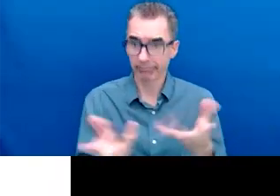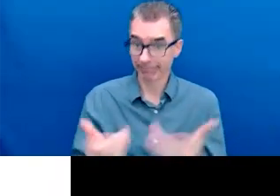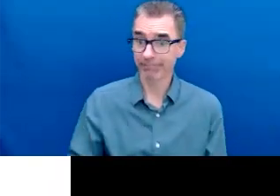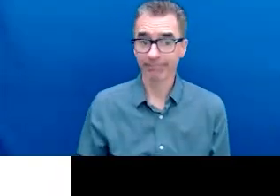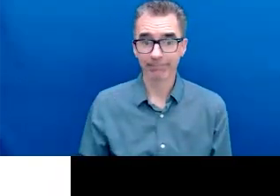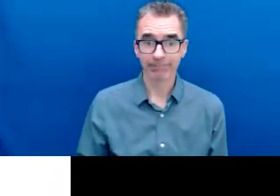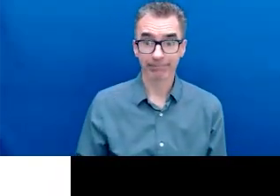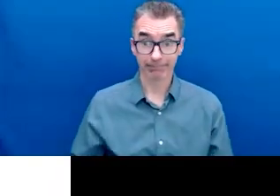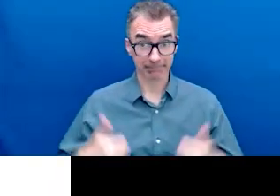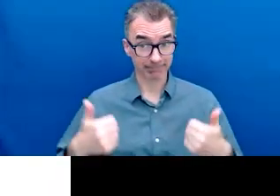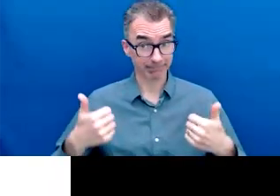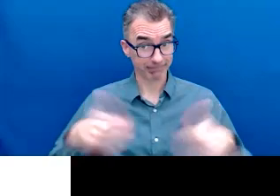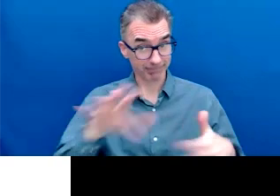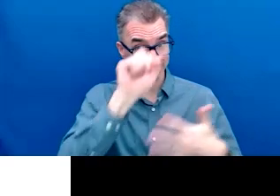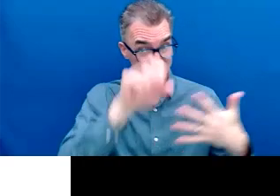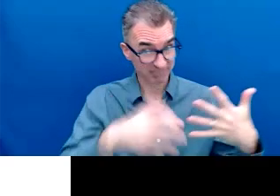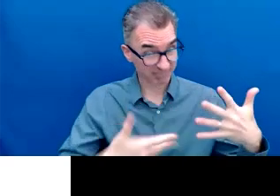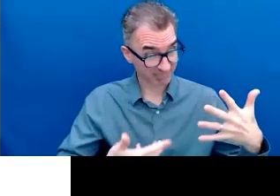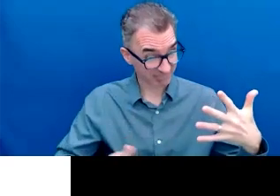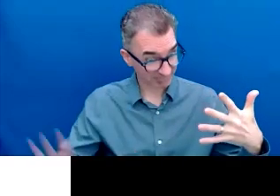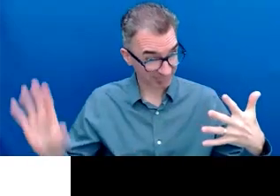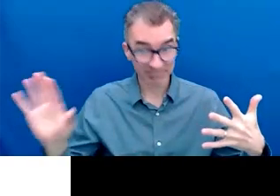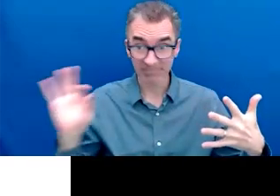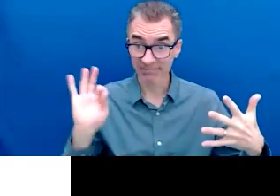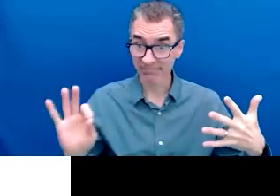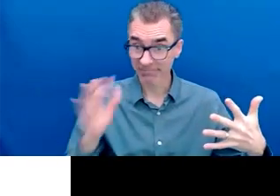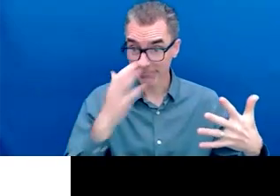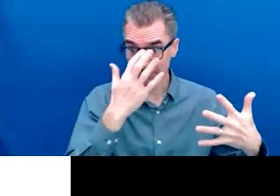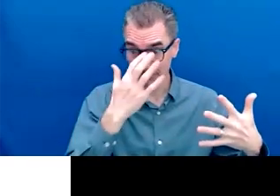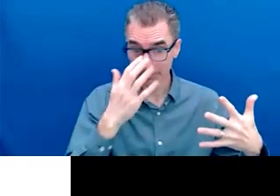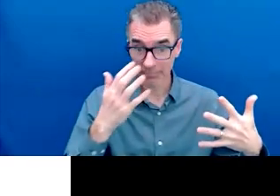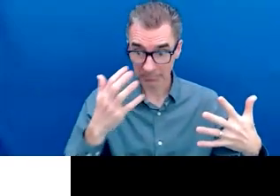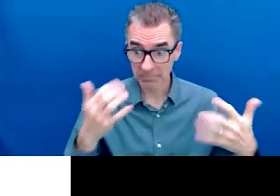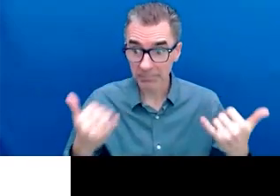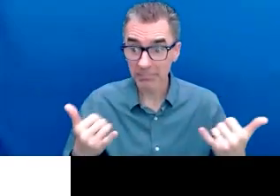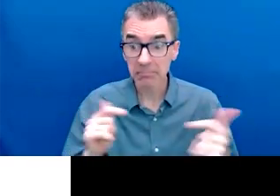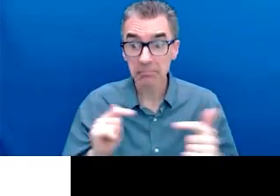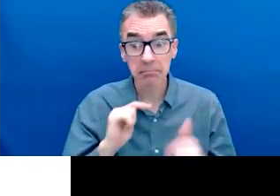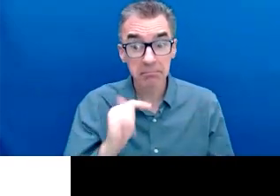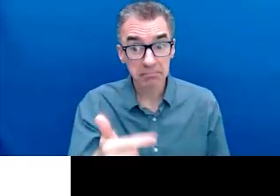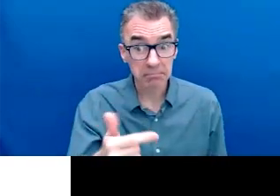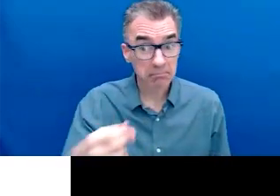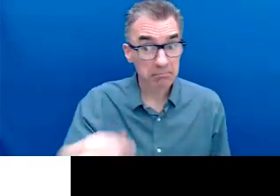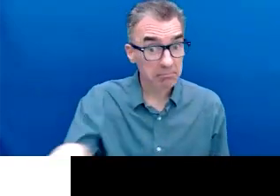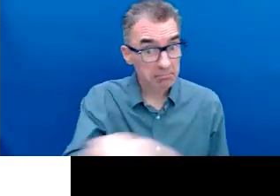All right. I think that's all. Yeah. So, we'll leave it open to see if anybody has questions.